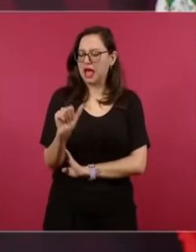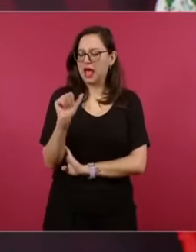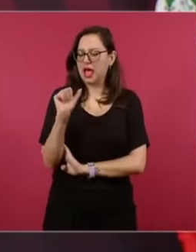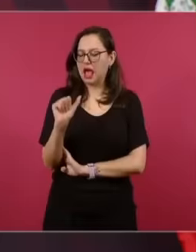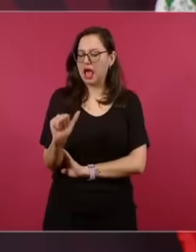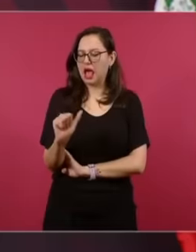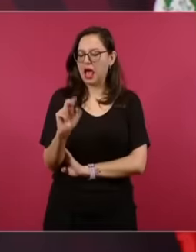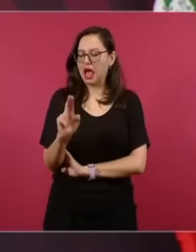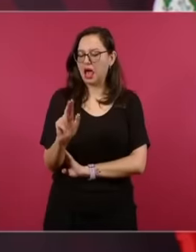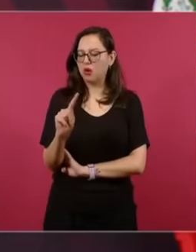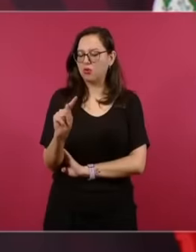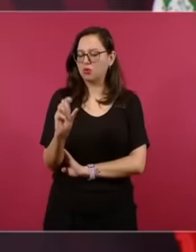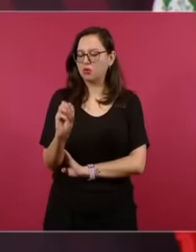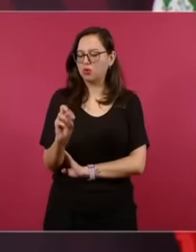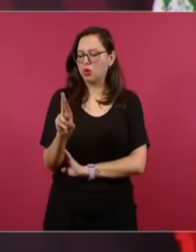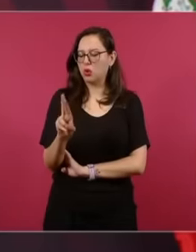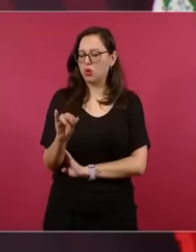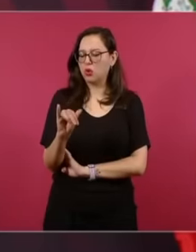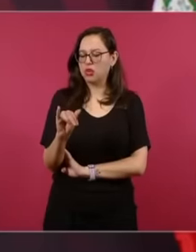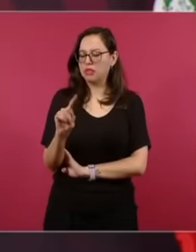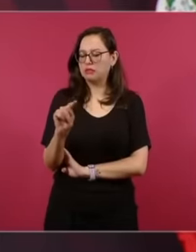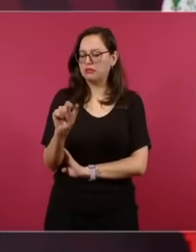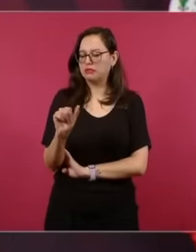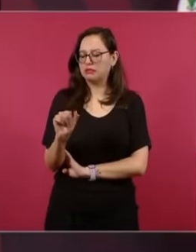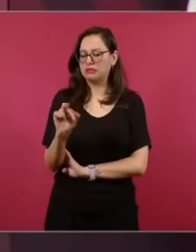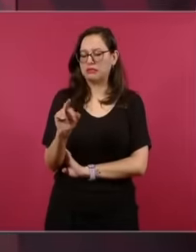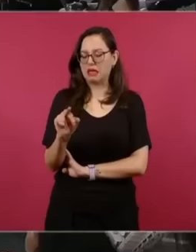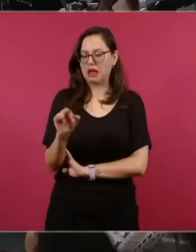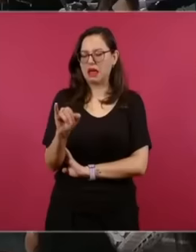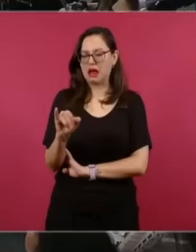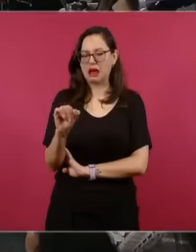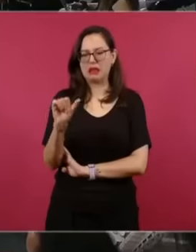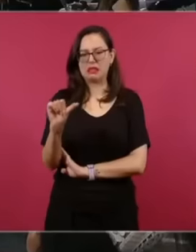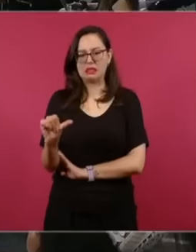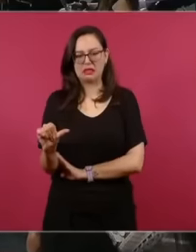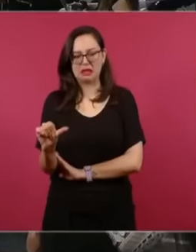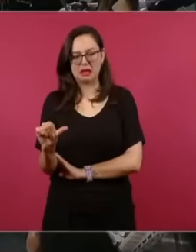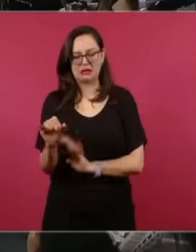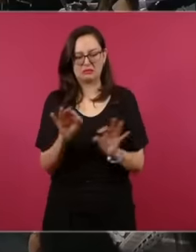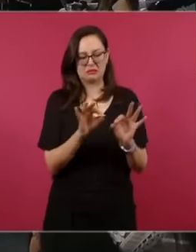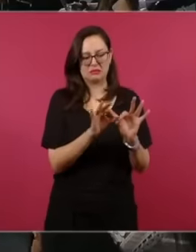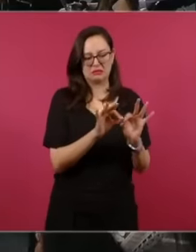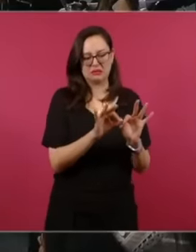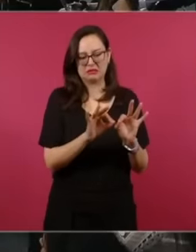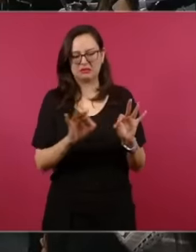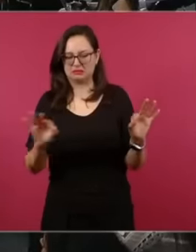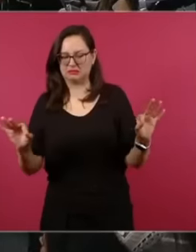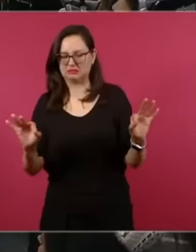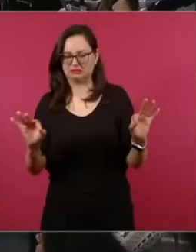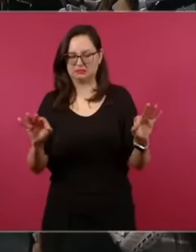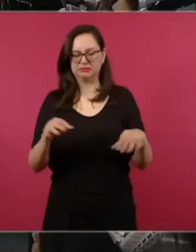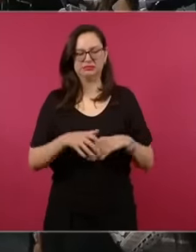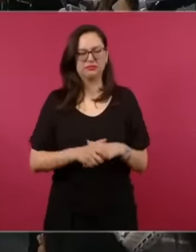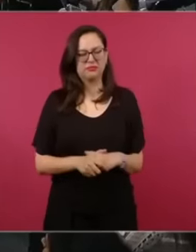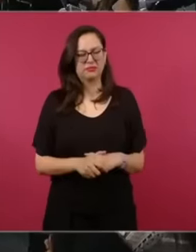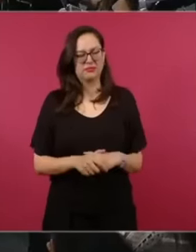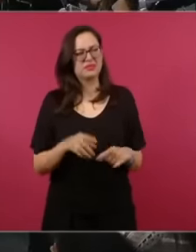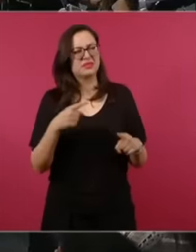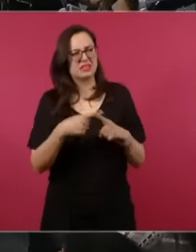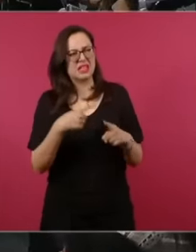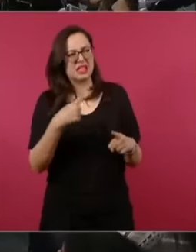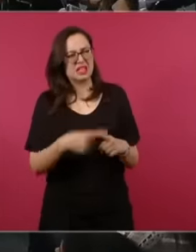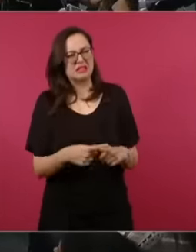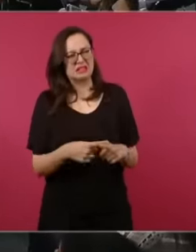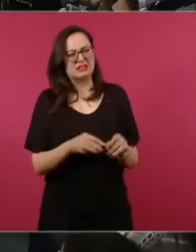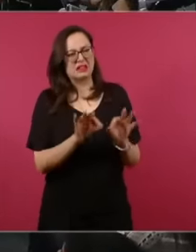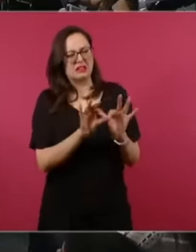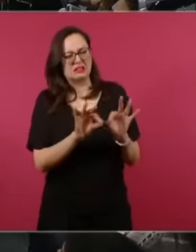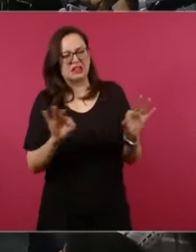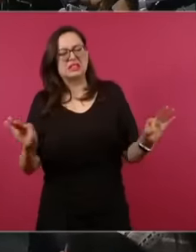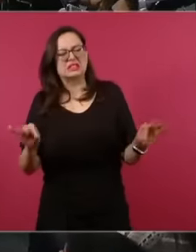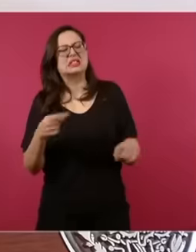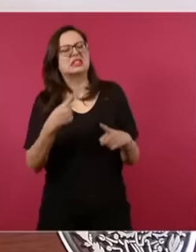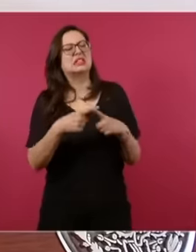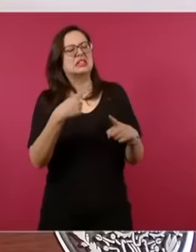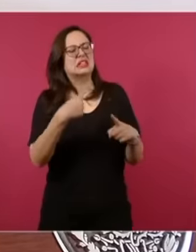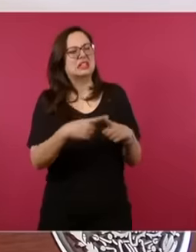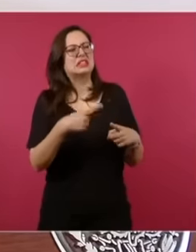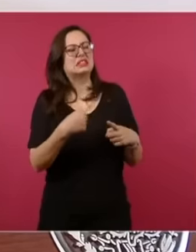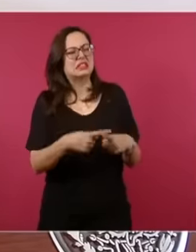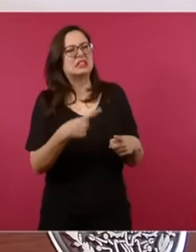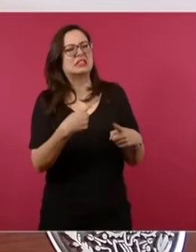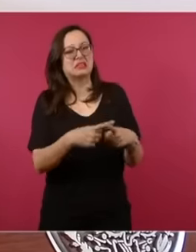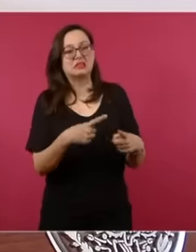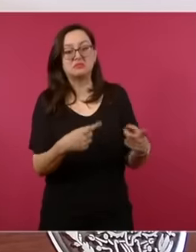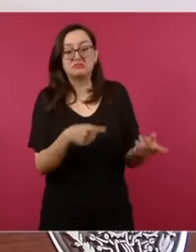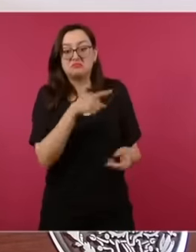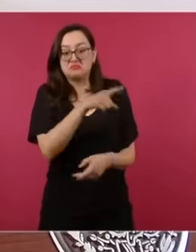was the creator of that and they said that bartra that Roger bartra because the intellectuals of the Old